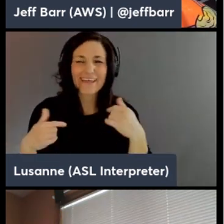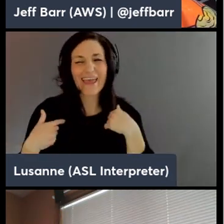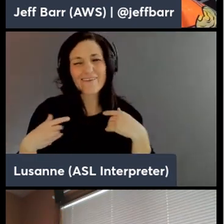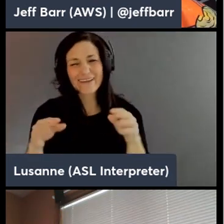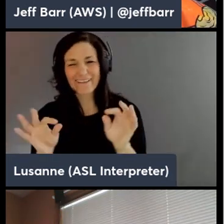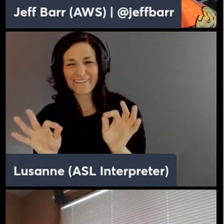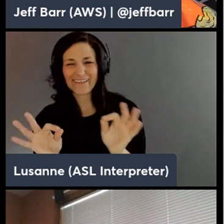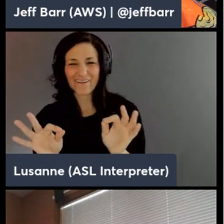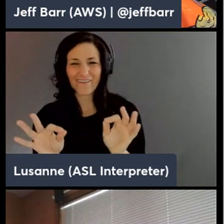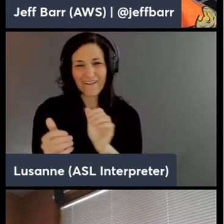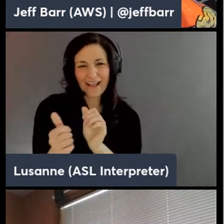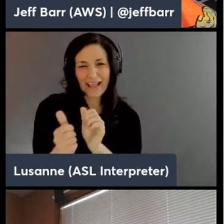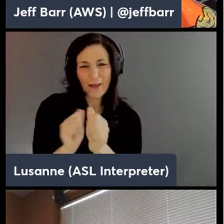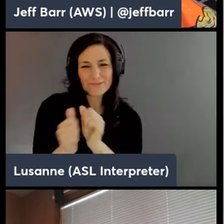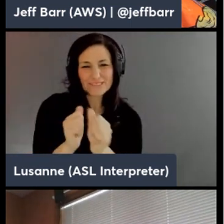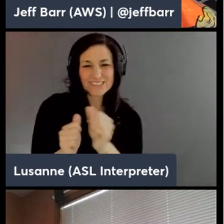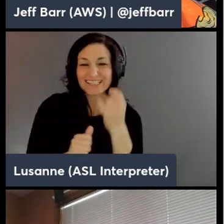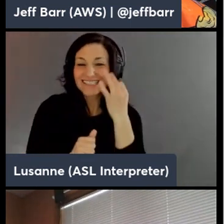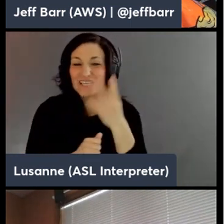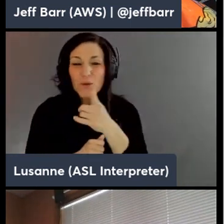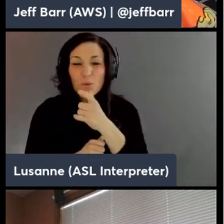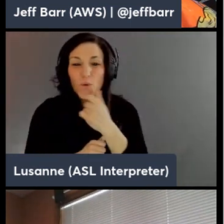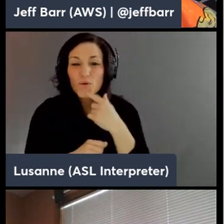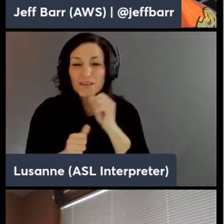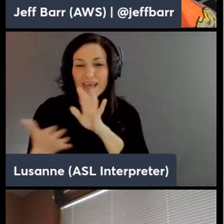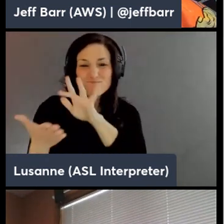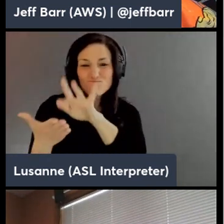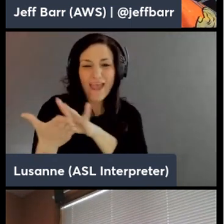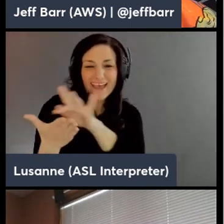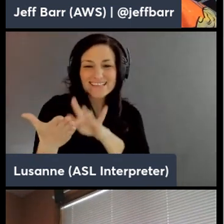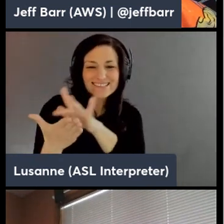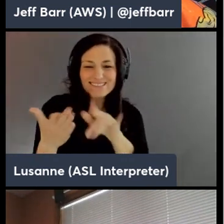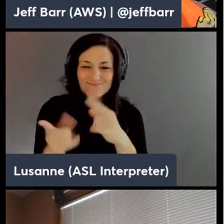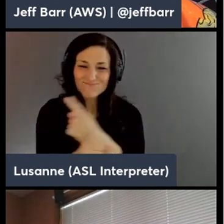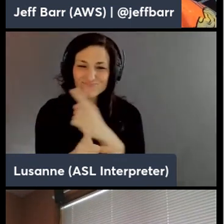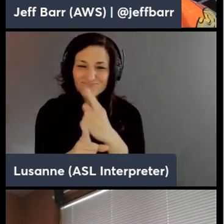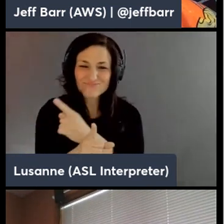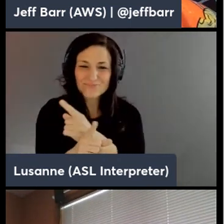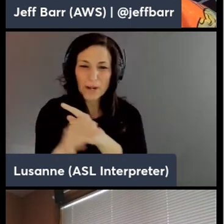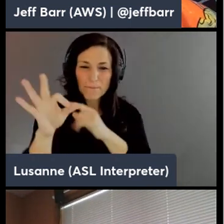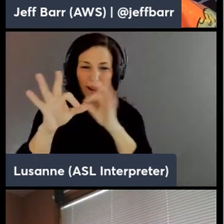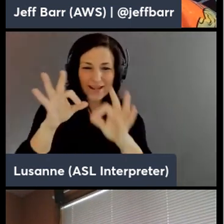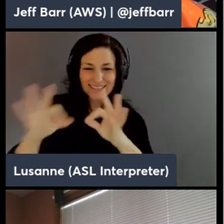to see who can press the right buttons, you know, and have the most accuracy,